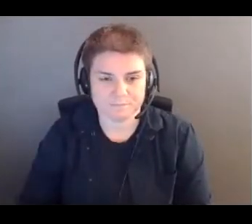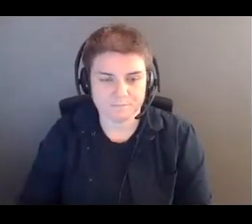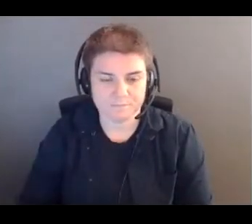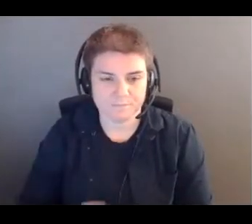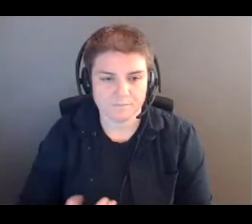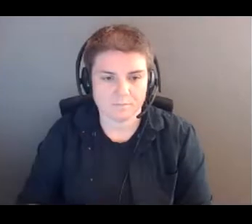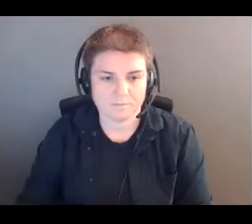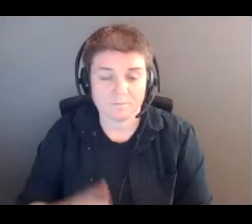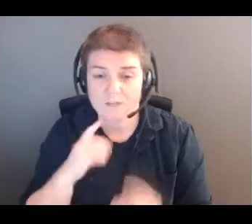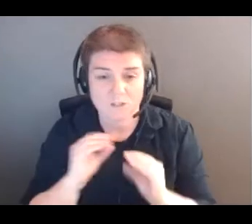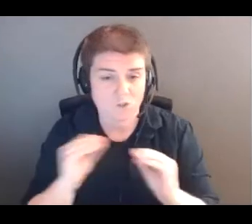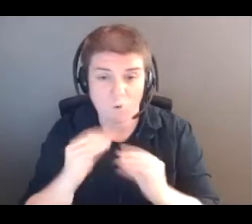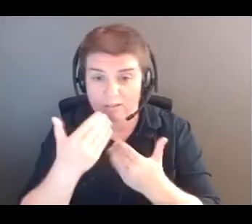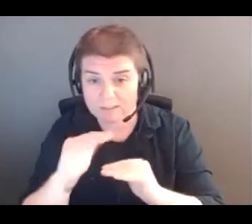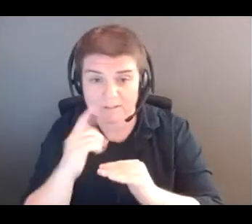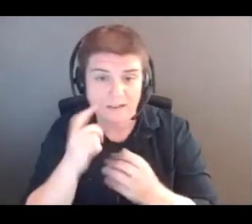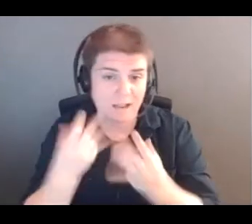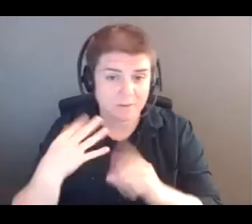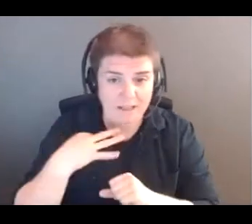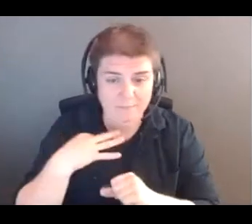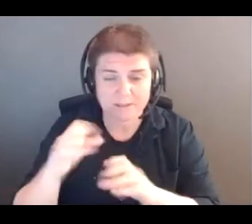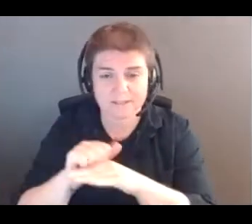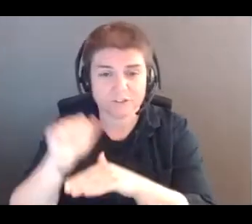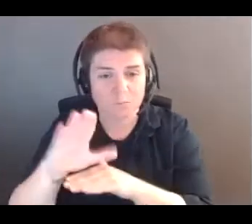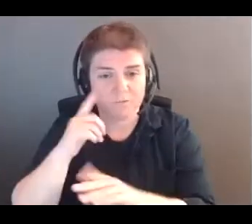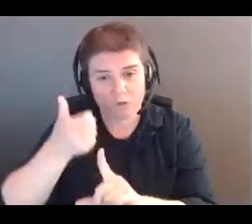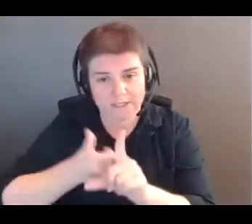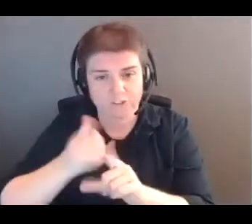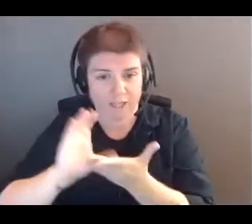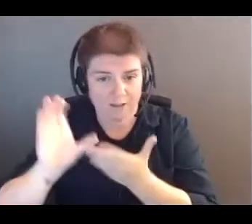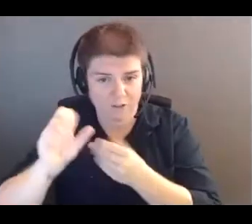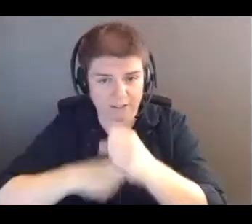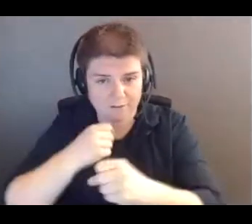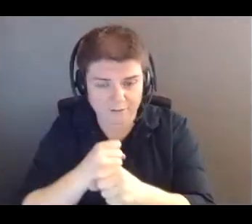the number of applications you may submit per calendar year, as long as you are eligible